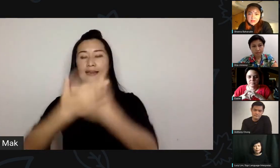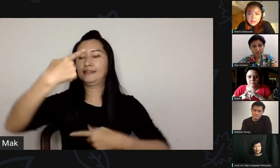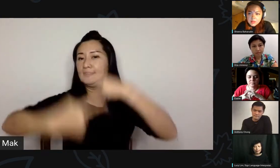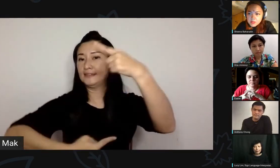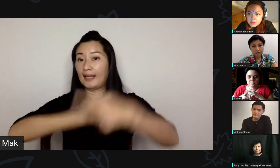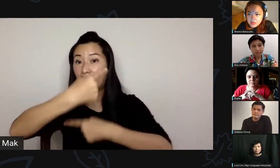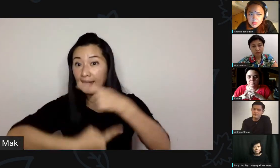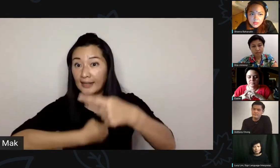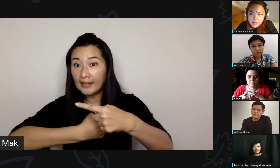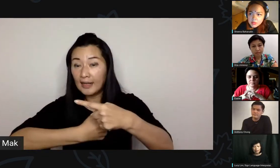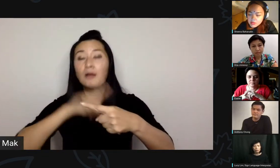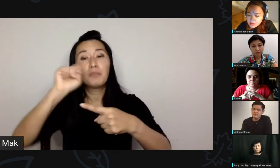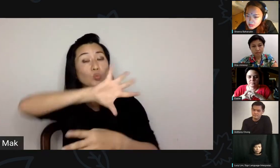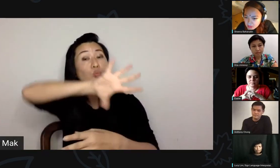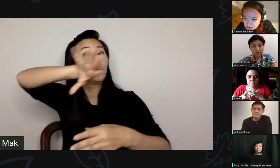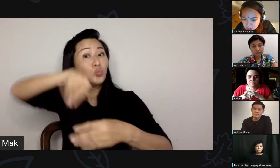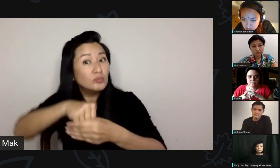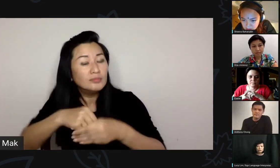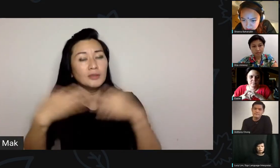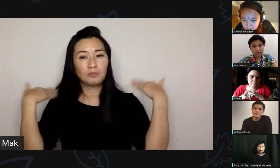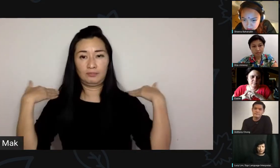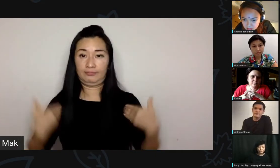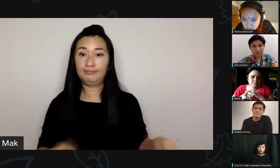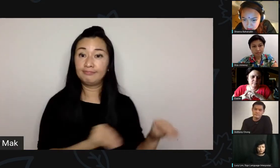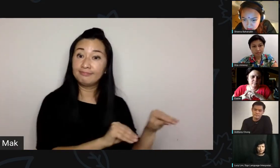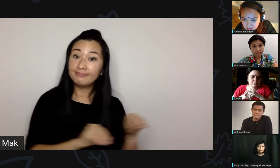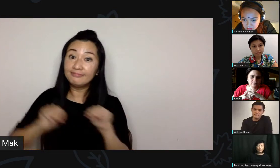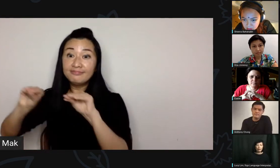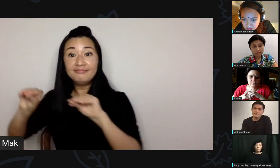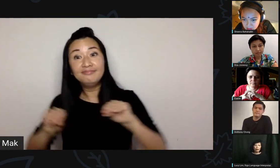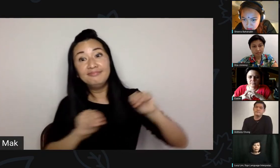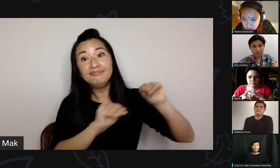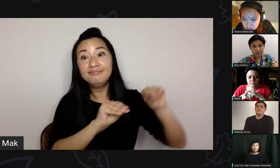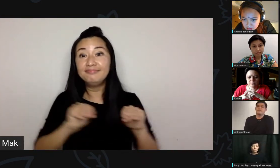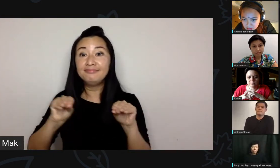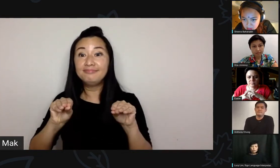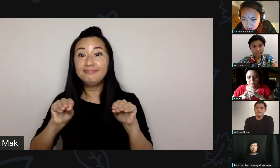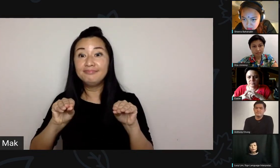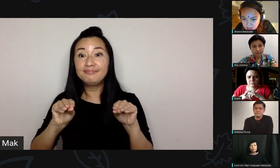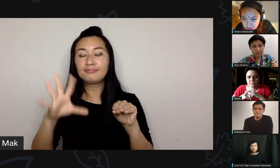BIM also focuses on handshape but also